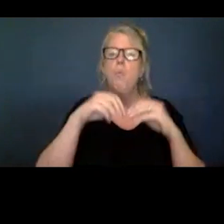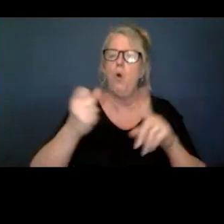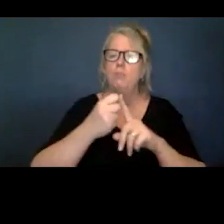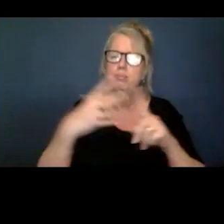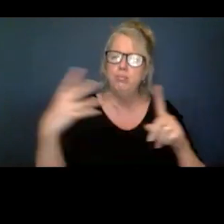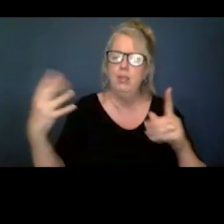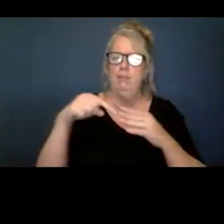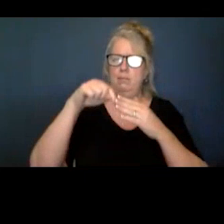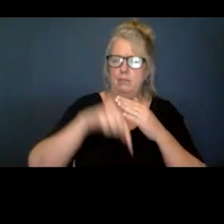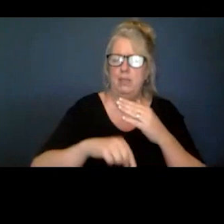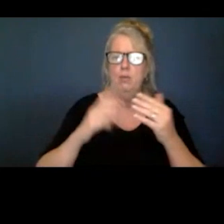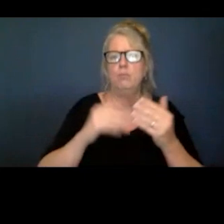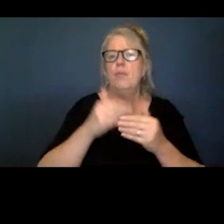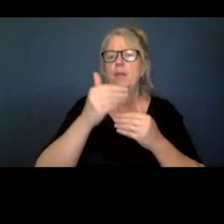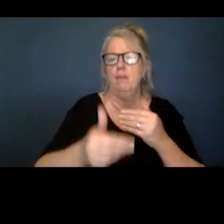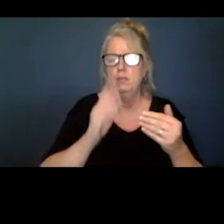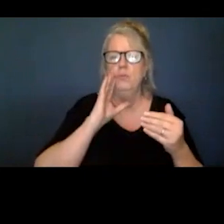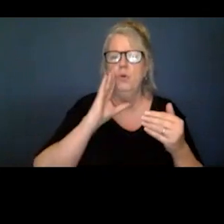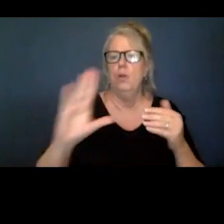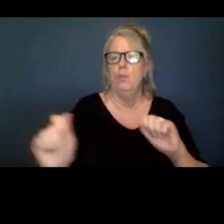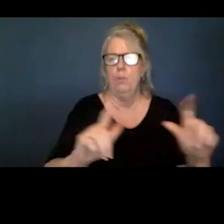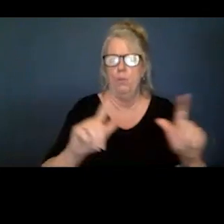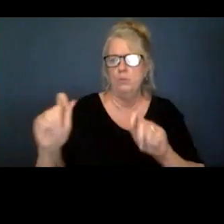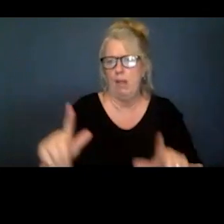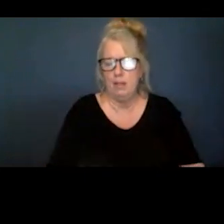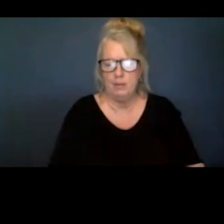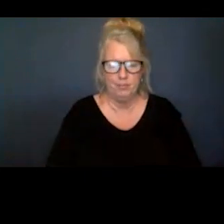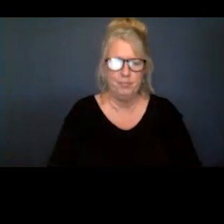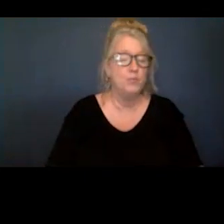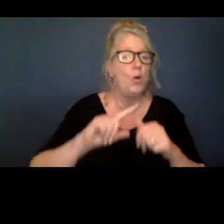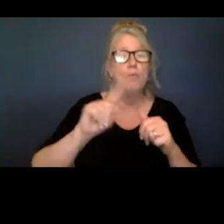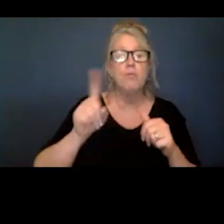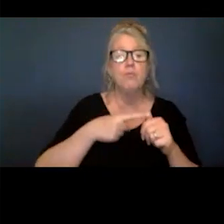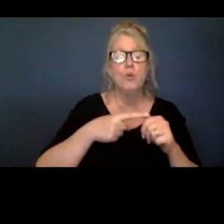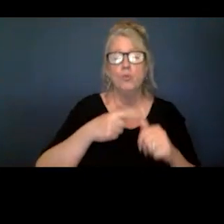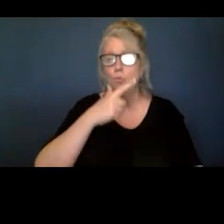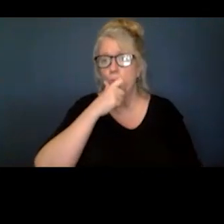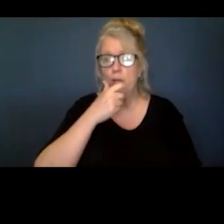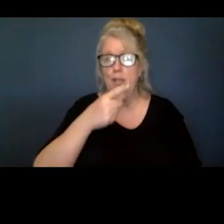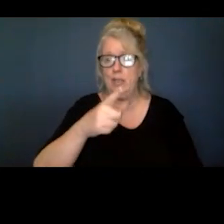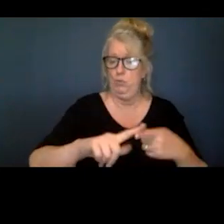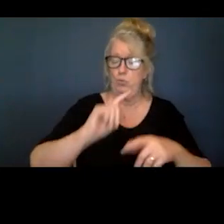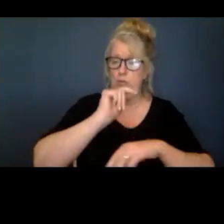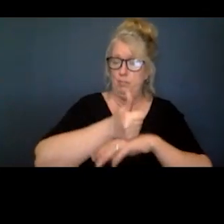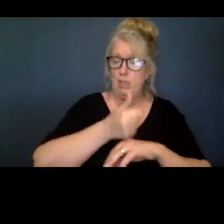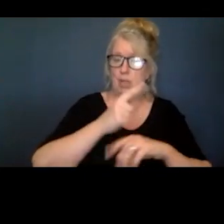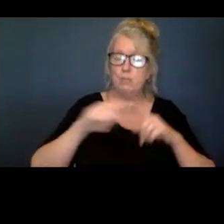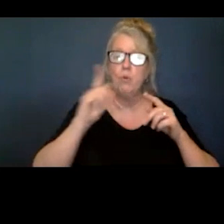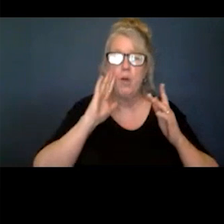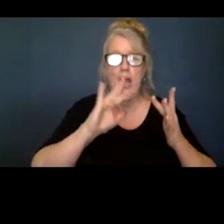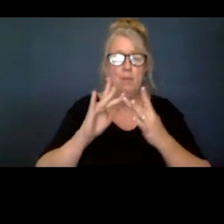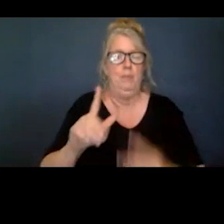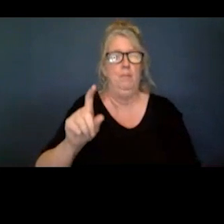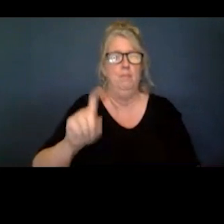the coming slides. First up, who? In setting up an outreach strategy, you need to know exactly